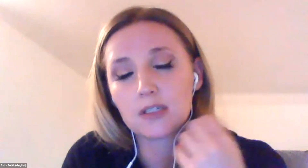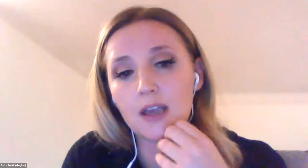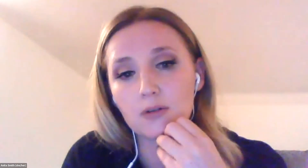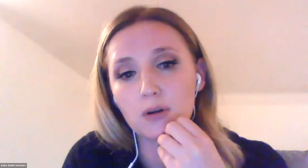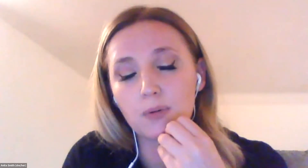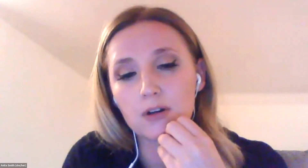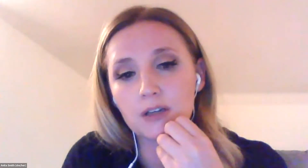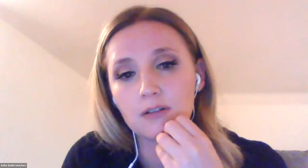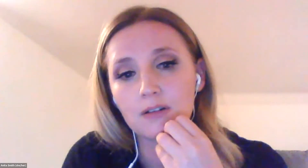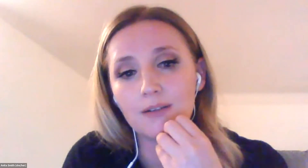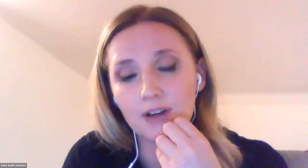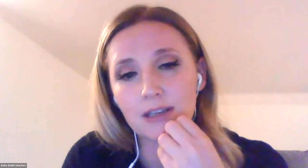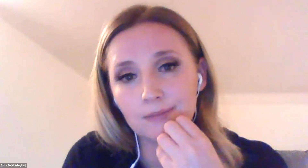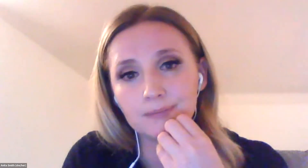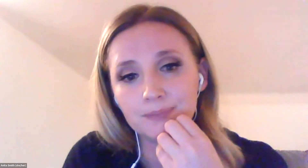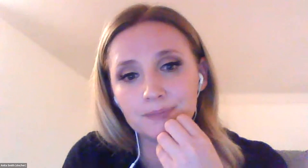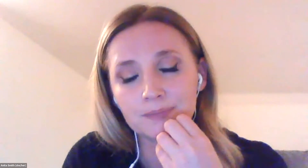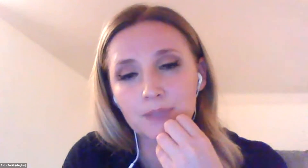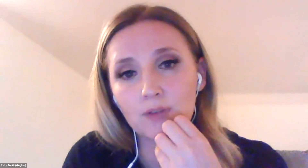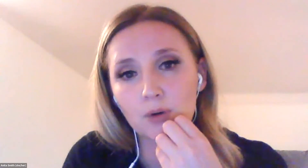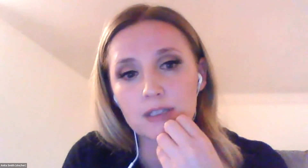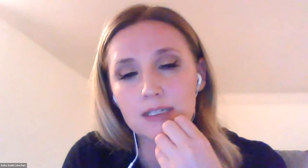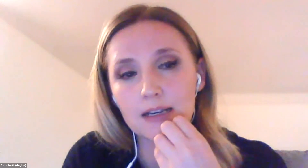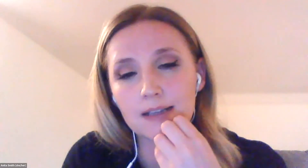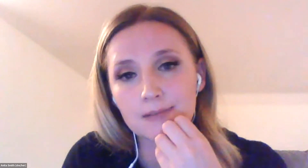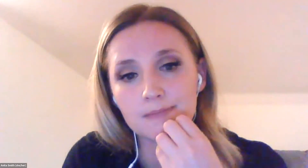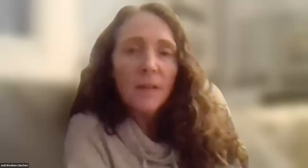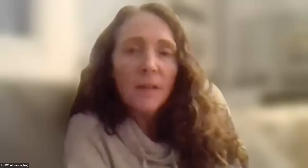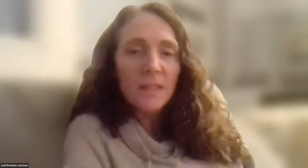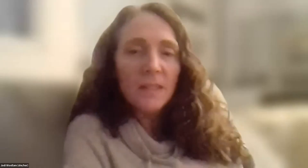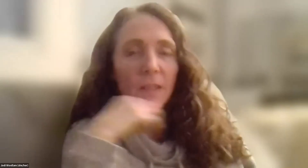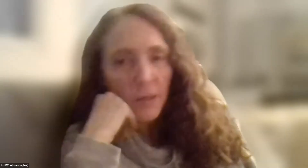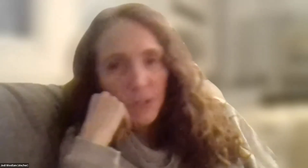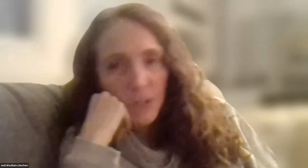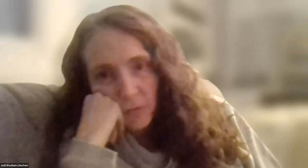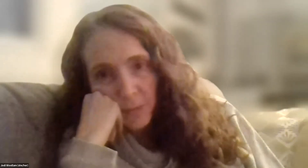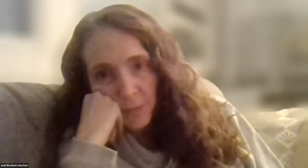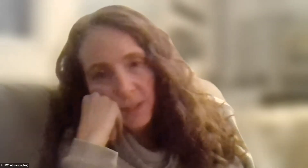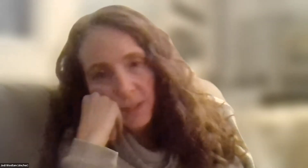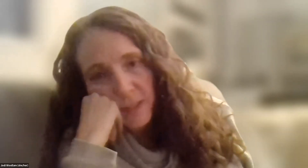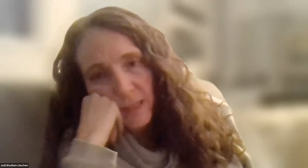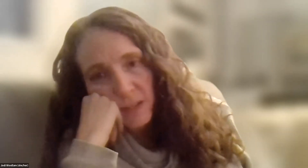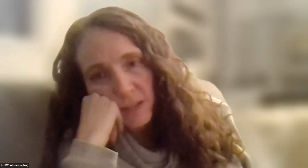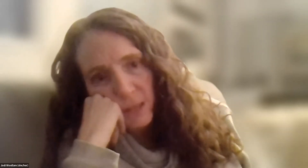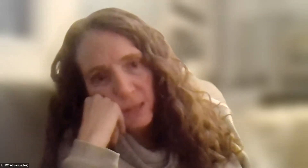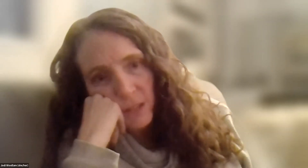to the outdoor portion of our site over the course of 10 days. Then not necessarily crossover from theater to the out.